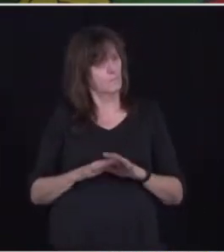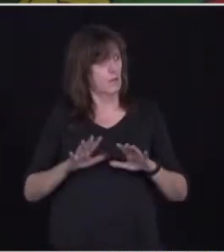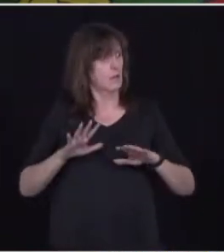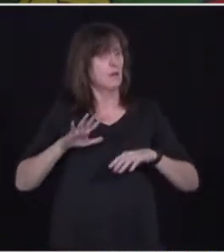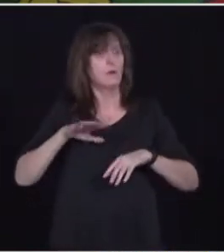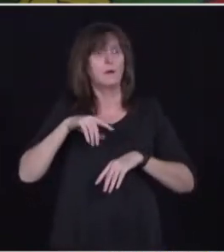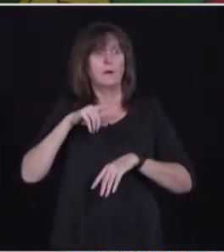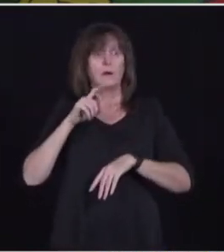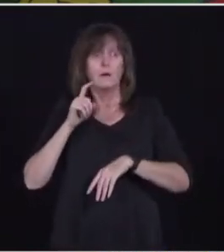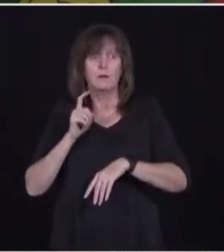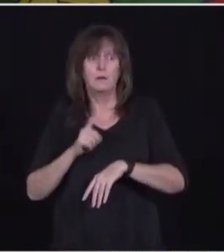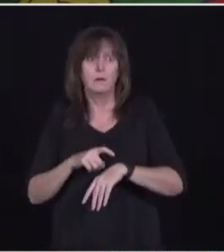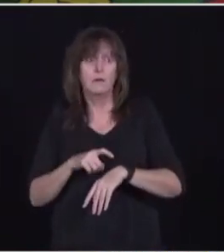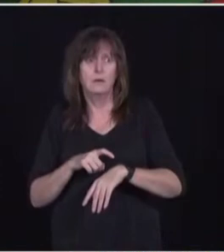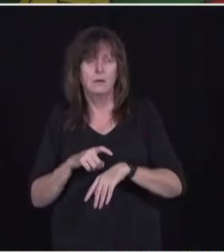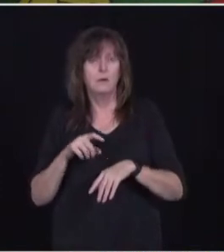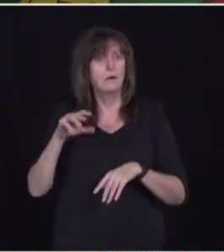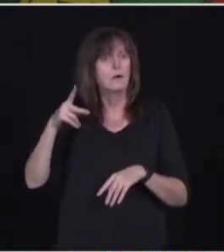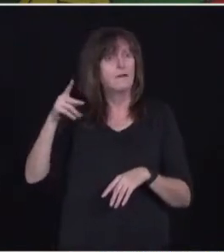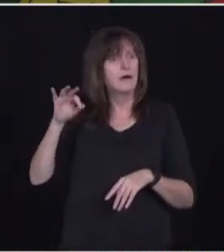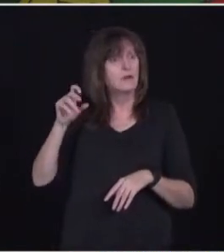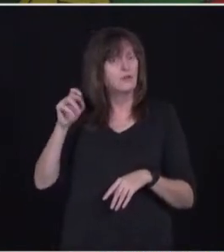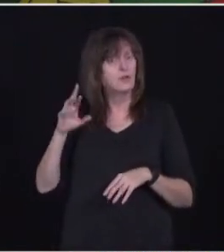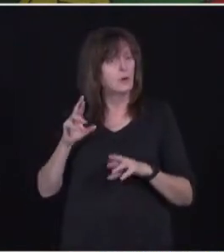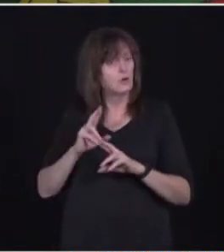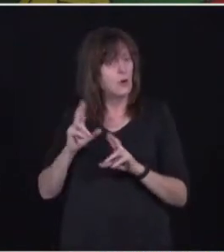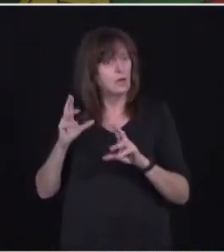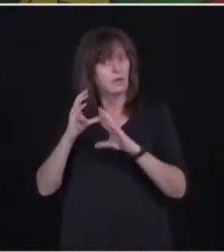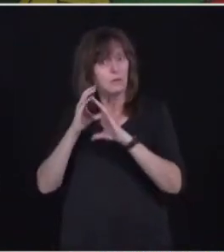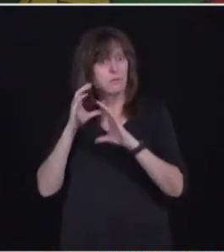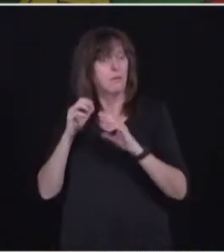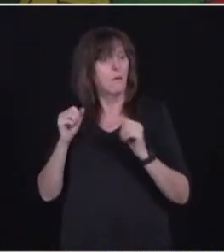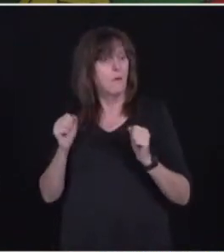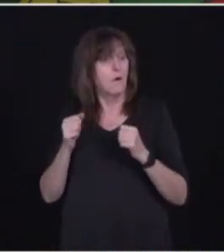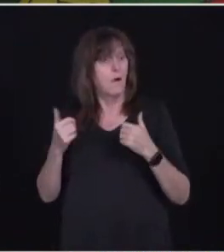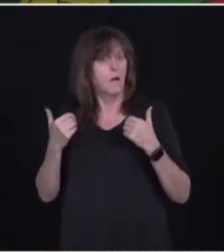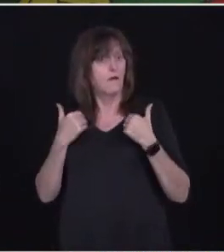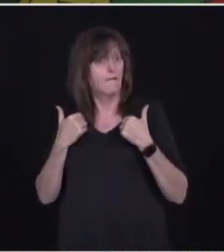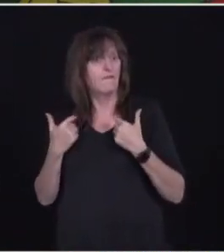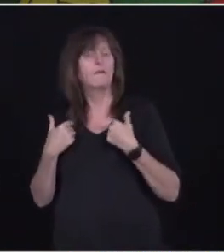after the people at the residence of those long term care centres, we will get them vaccinated